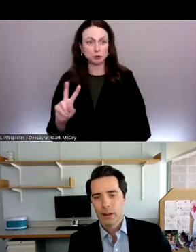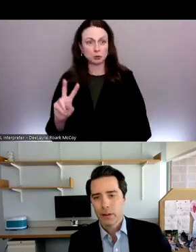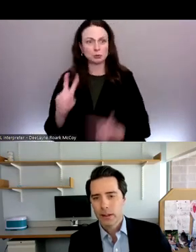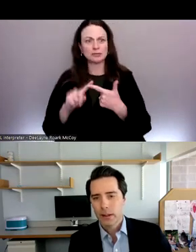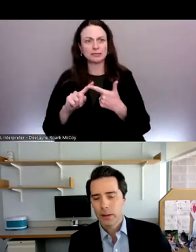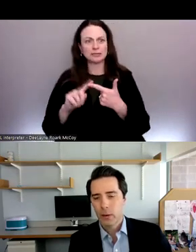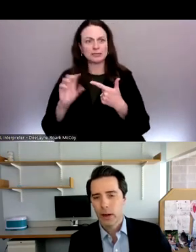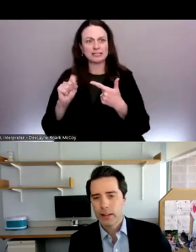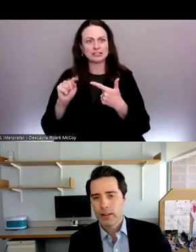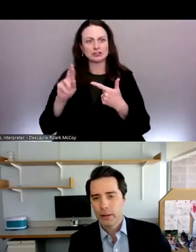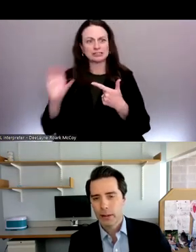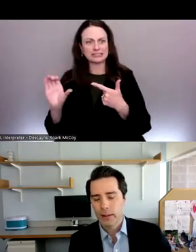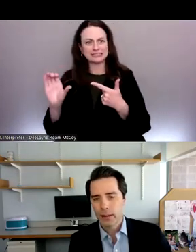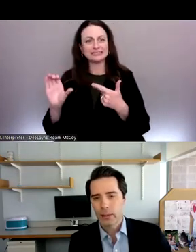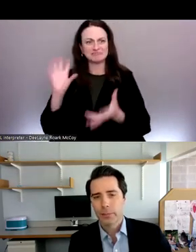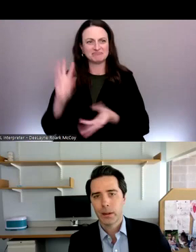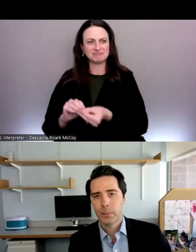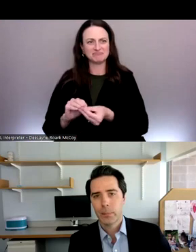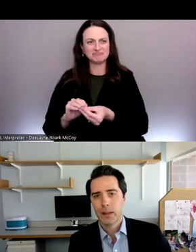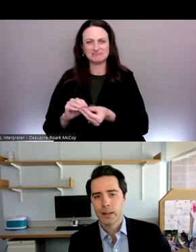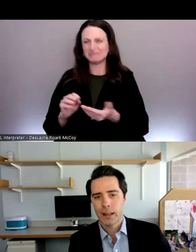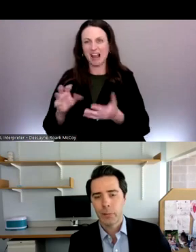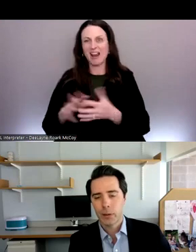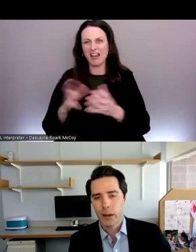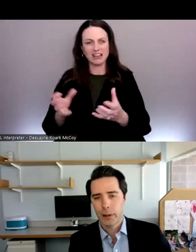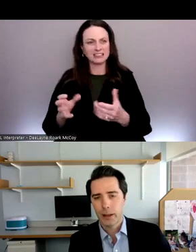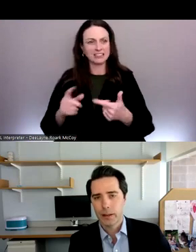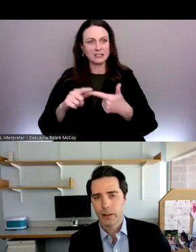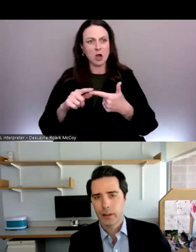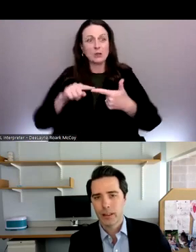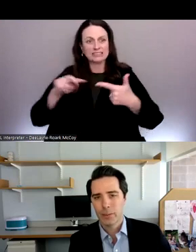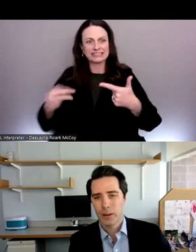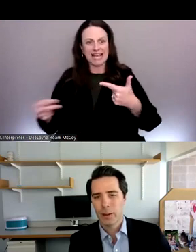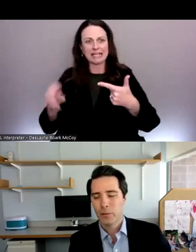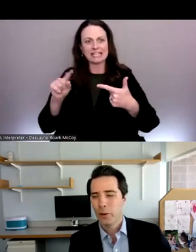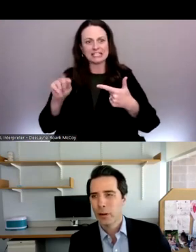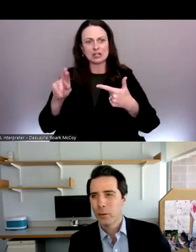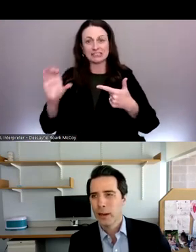stereocellin or strc is the second most